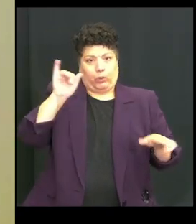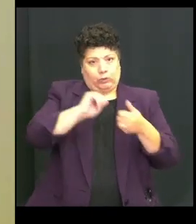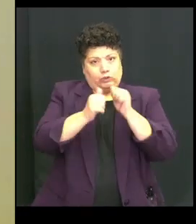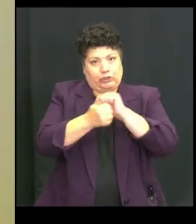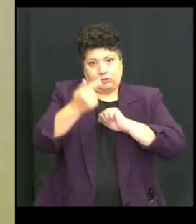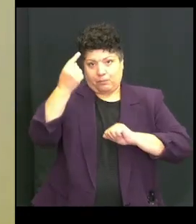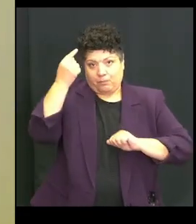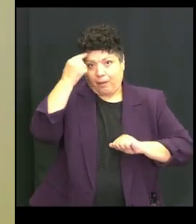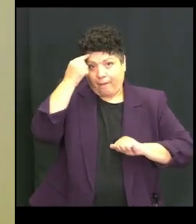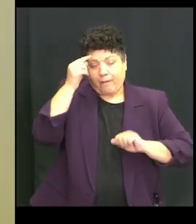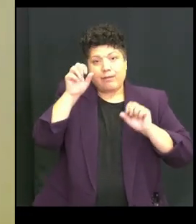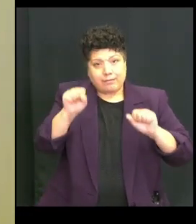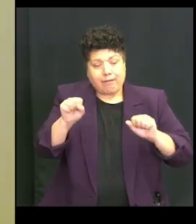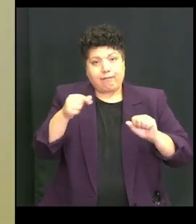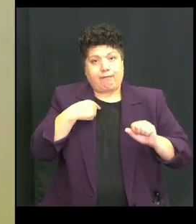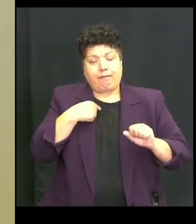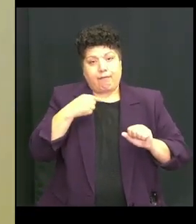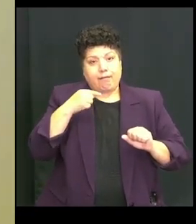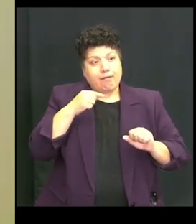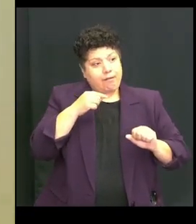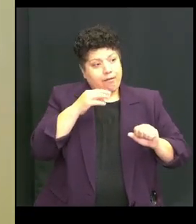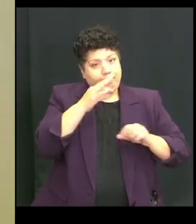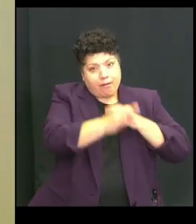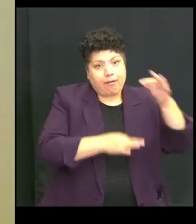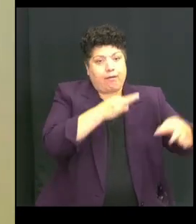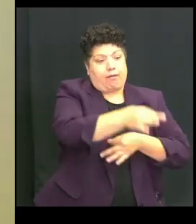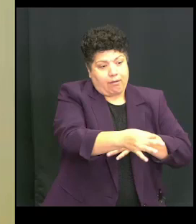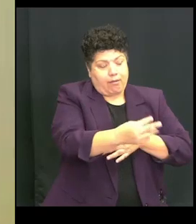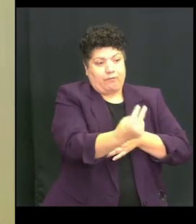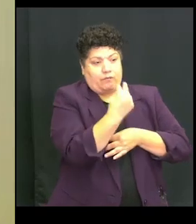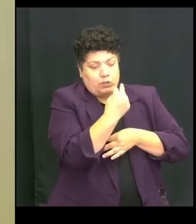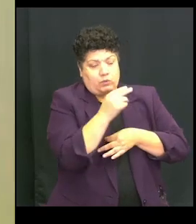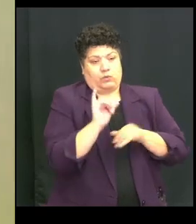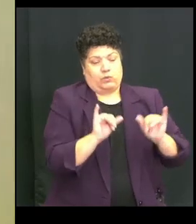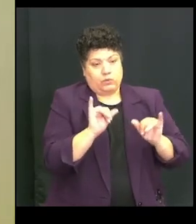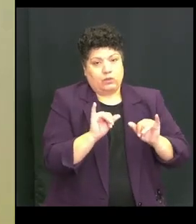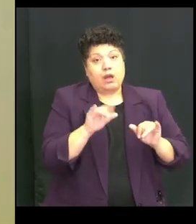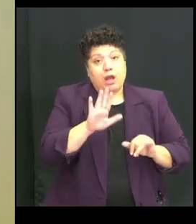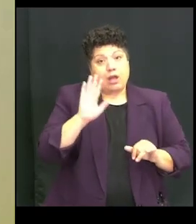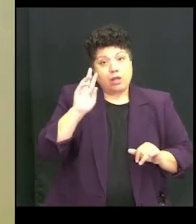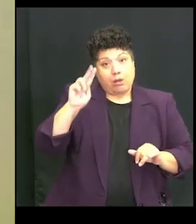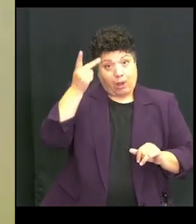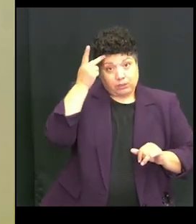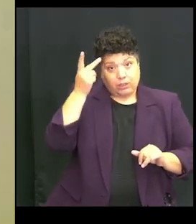is that essentially politics is presented in an all or nothing, black or white,